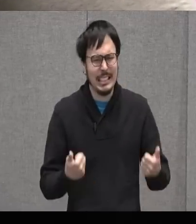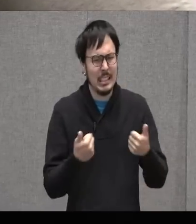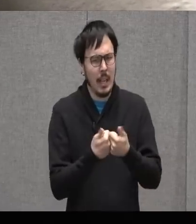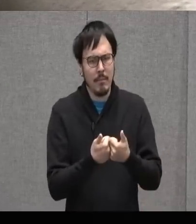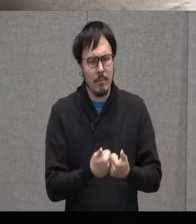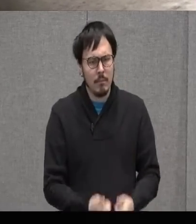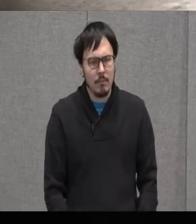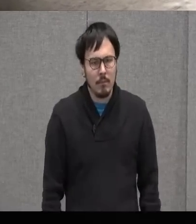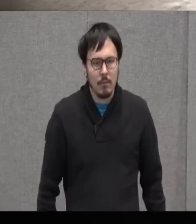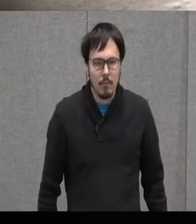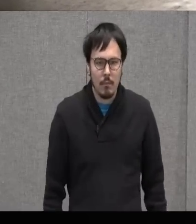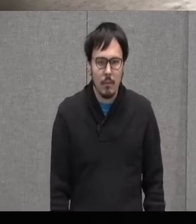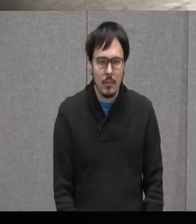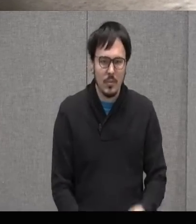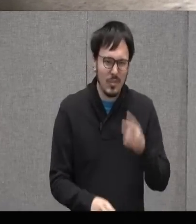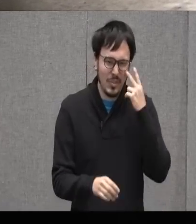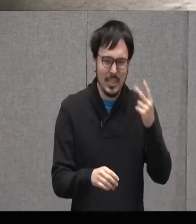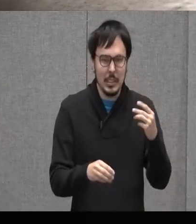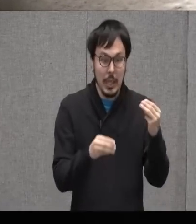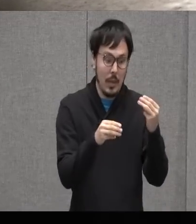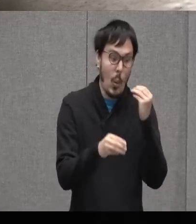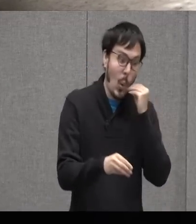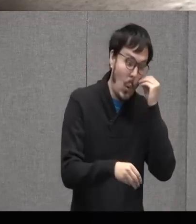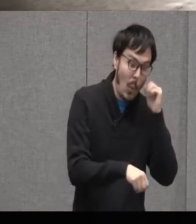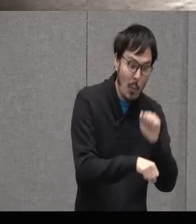It shows homework and calculators and books.